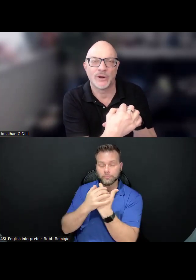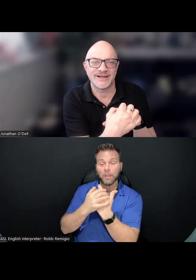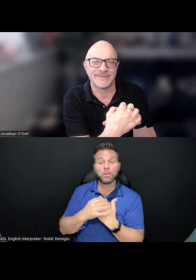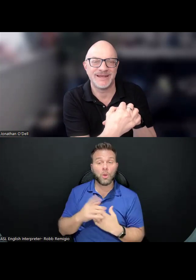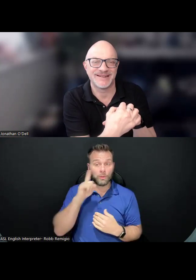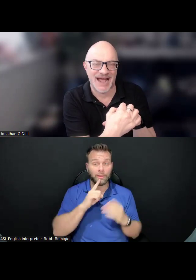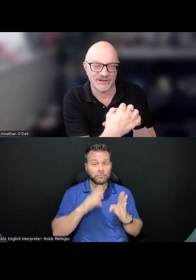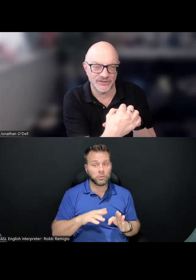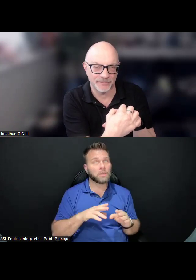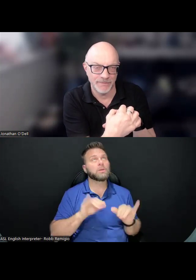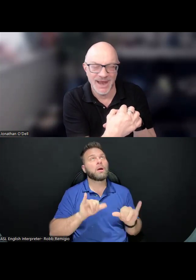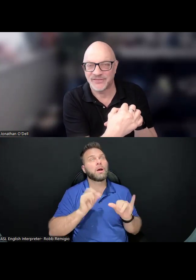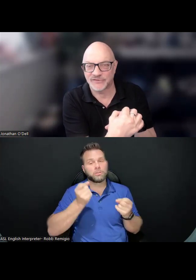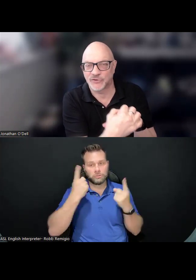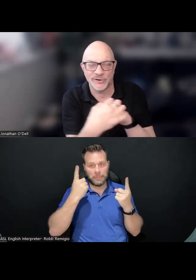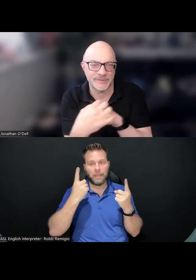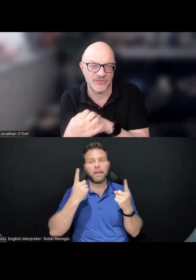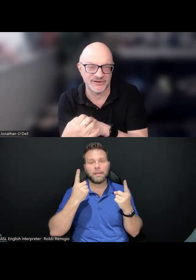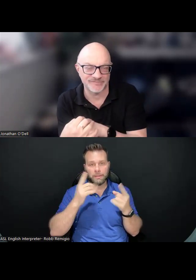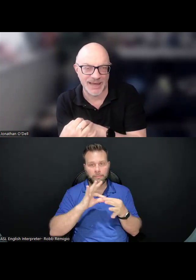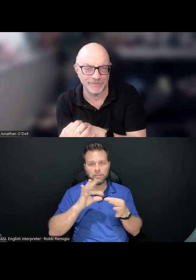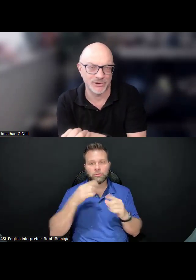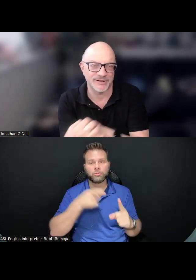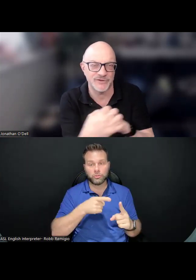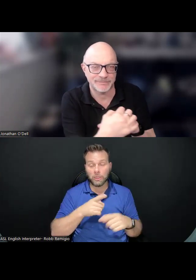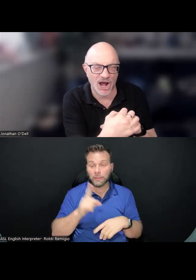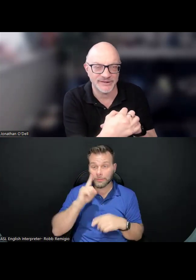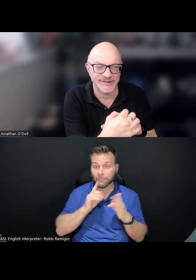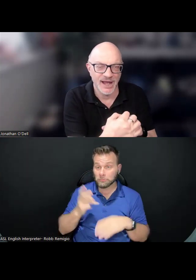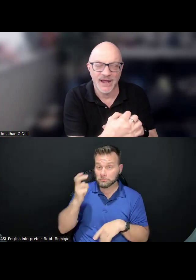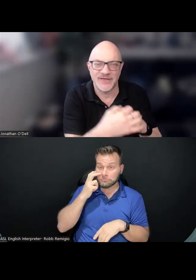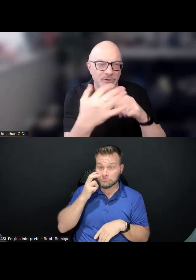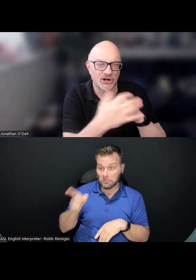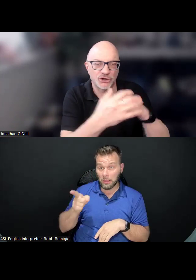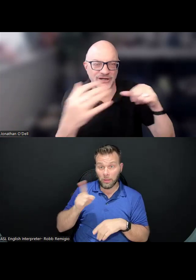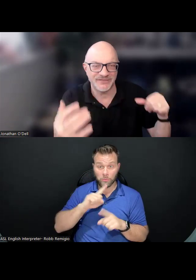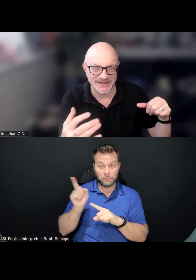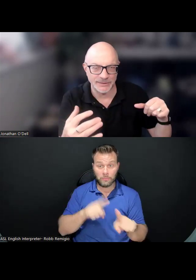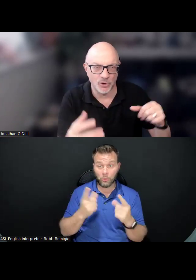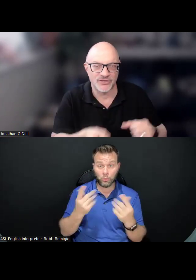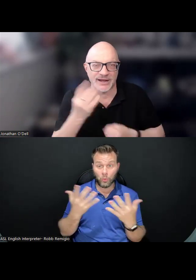So they can read what is being signed to them. Then, of course, when the